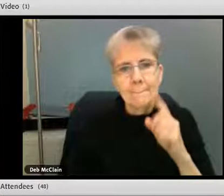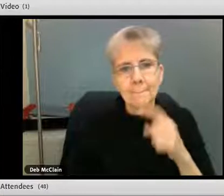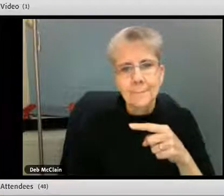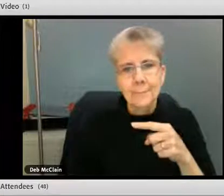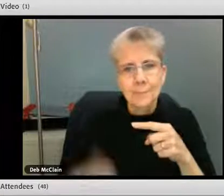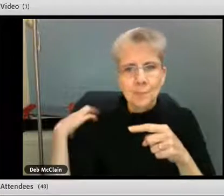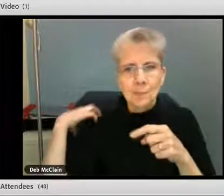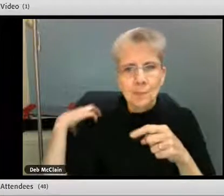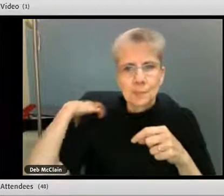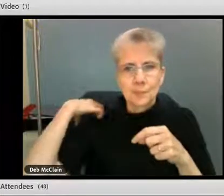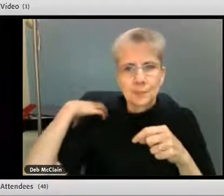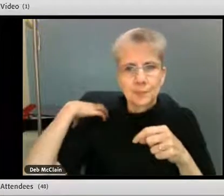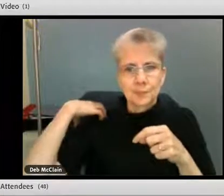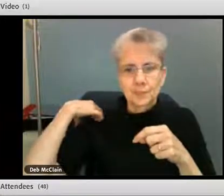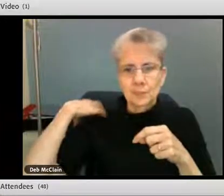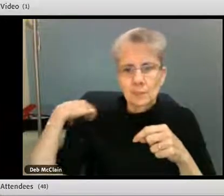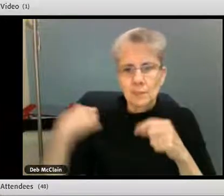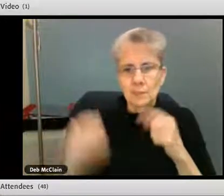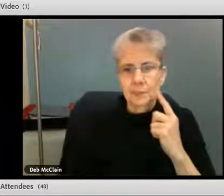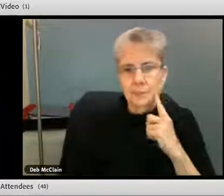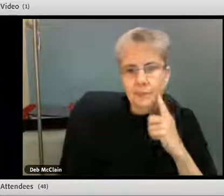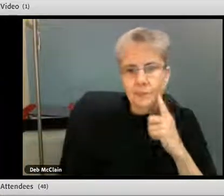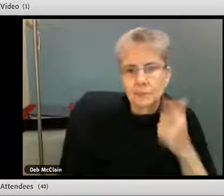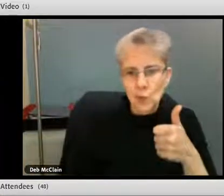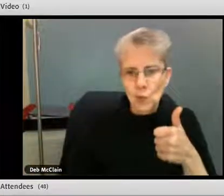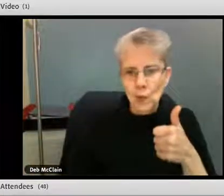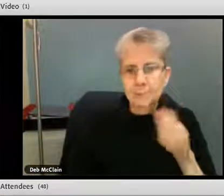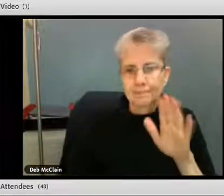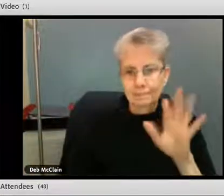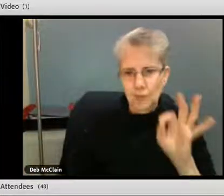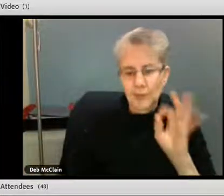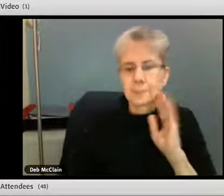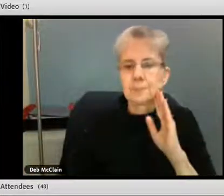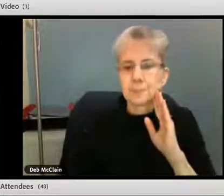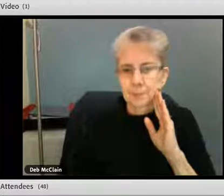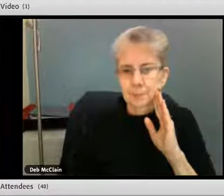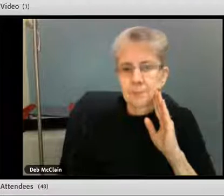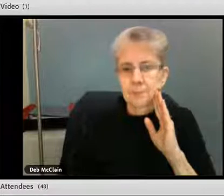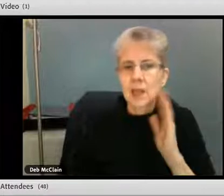Okay, great, perfect. So, let's talk about some more places that we can have some fun